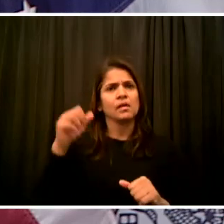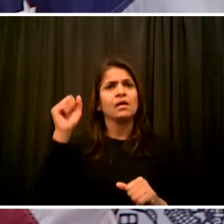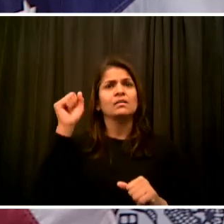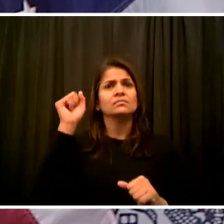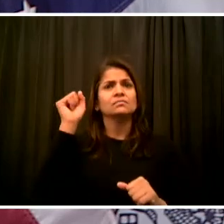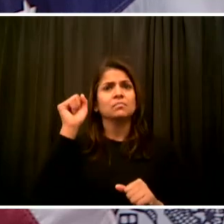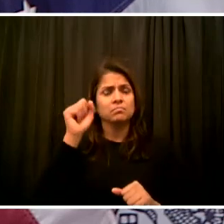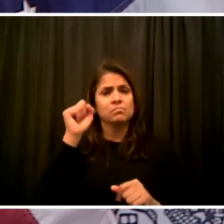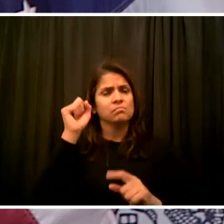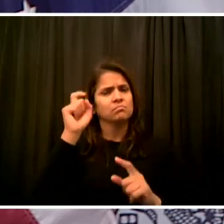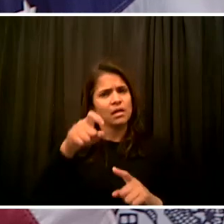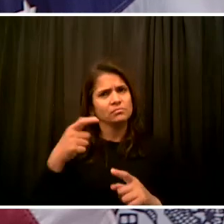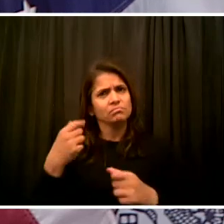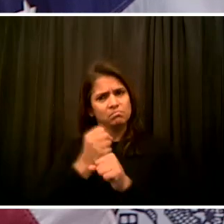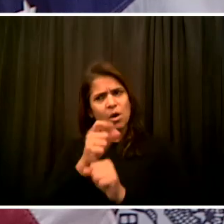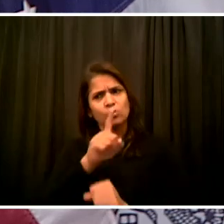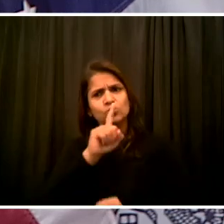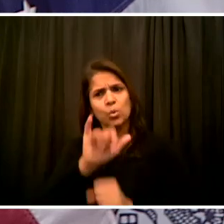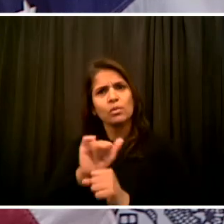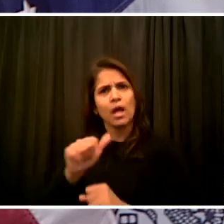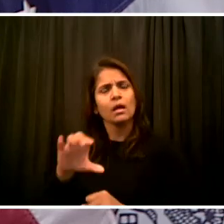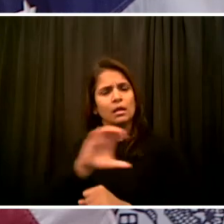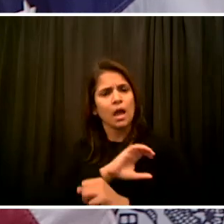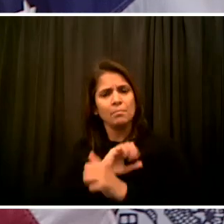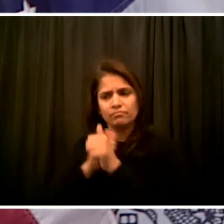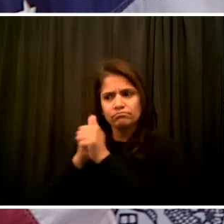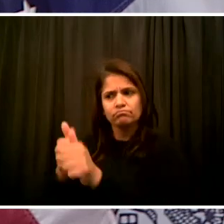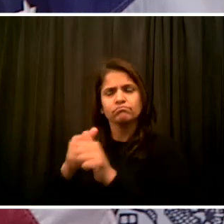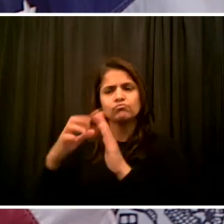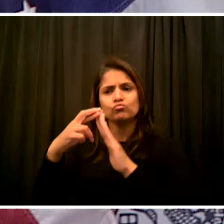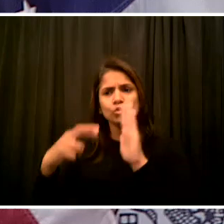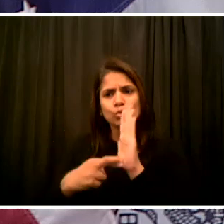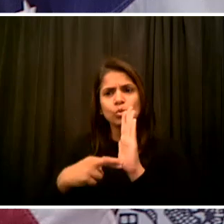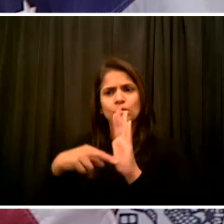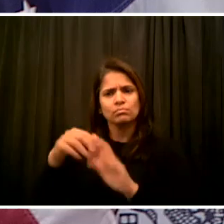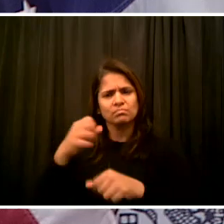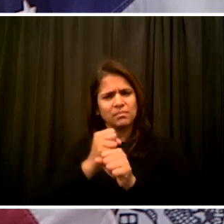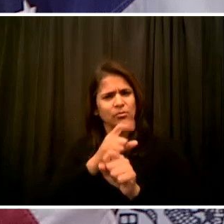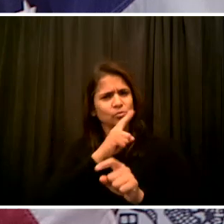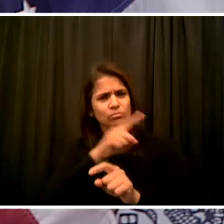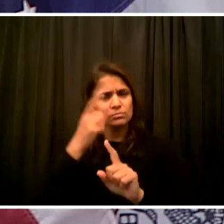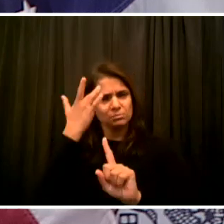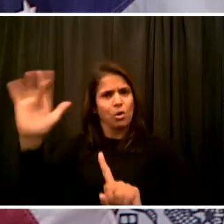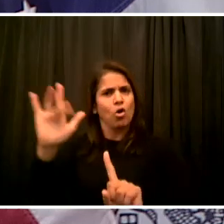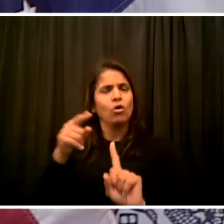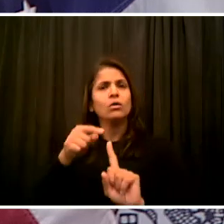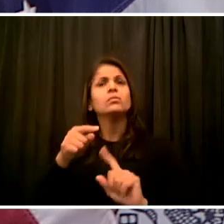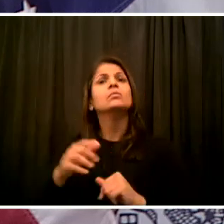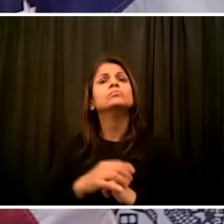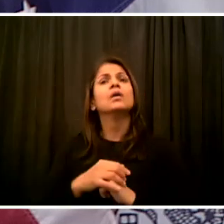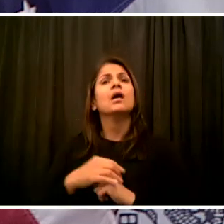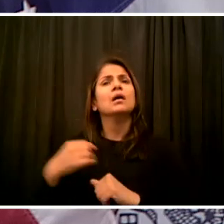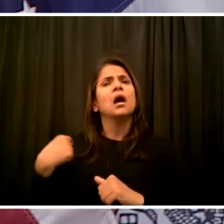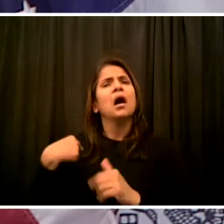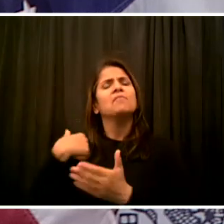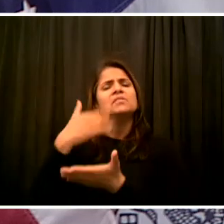CAN DO ENFORCEMENT IN A SMART, COMMUNICAIVE